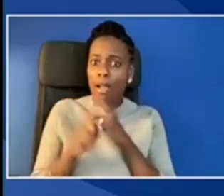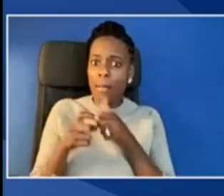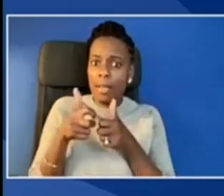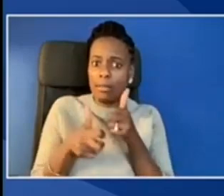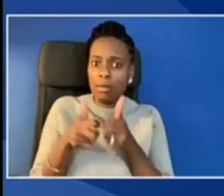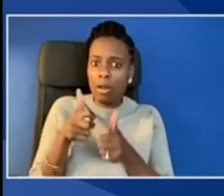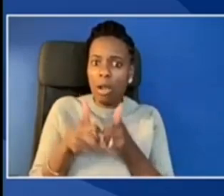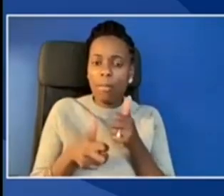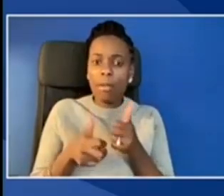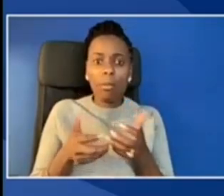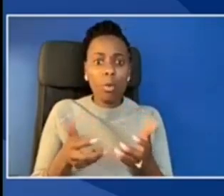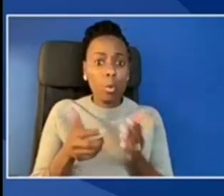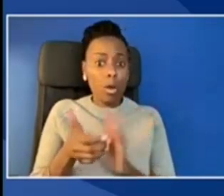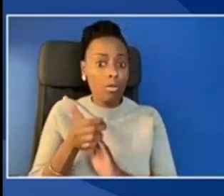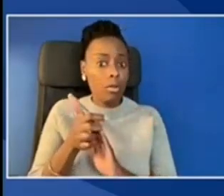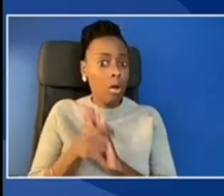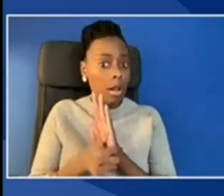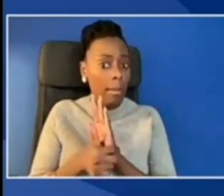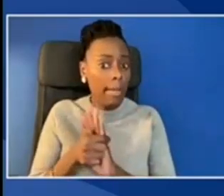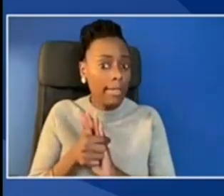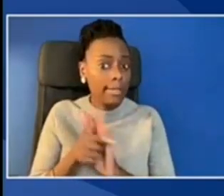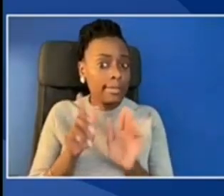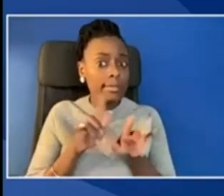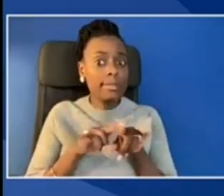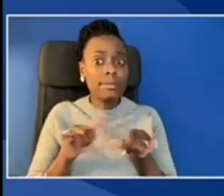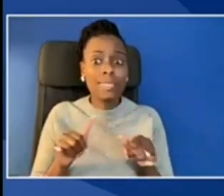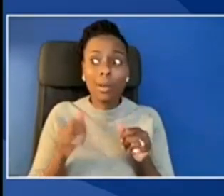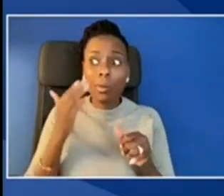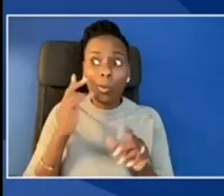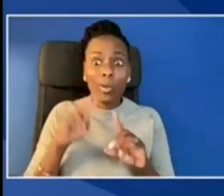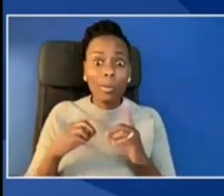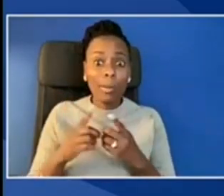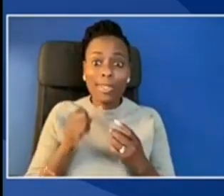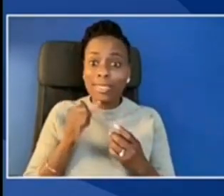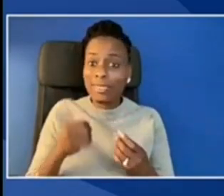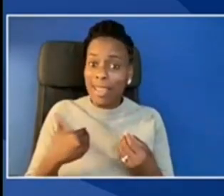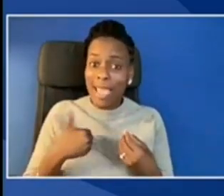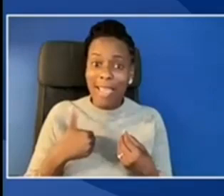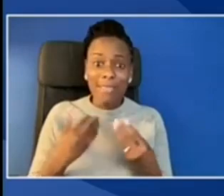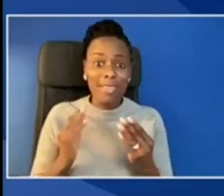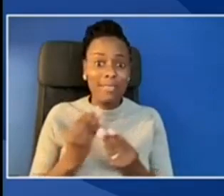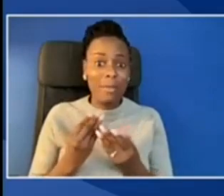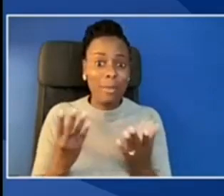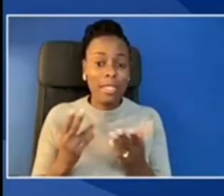We also know the Department doesn't have a lot of this information, such as individuals who are providing service and